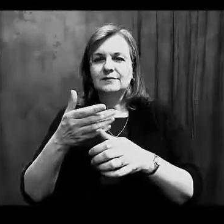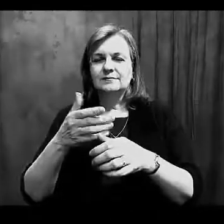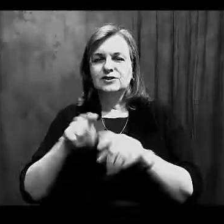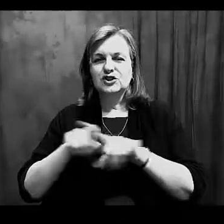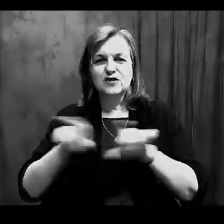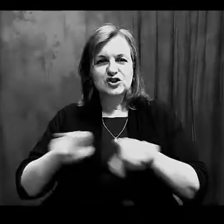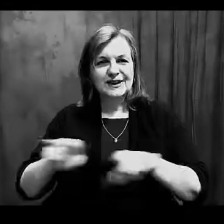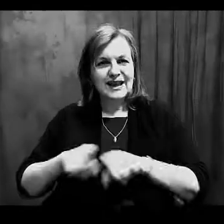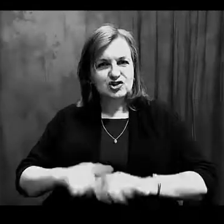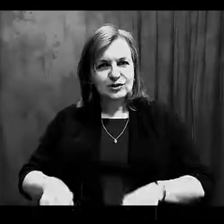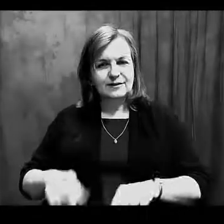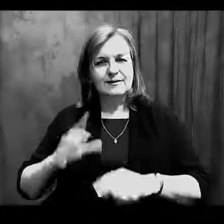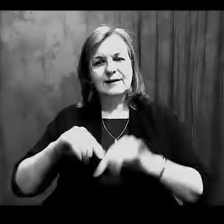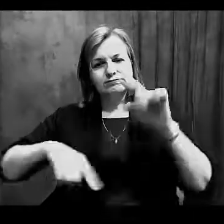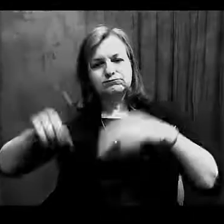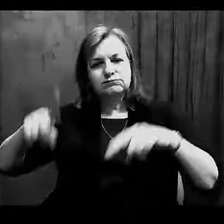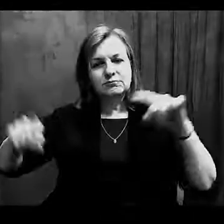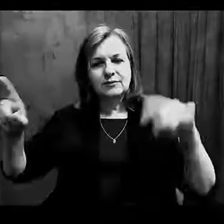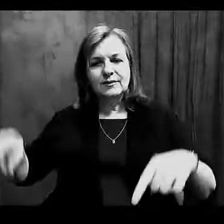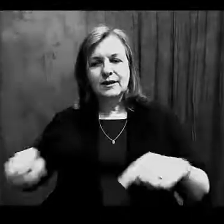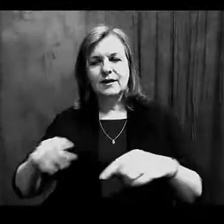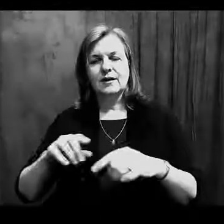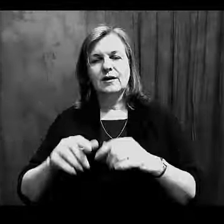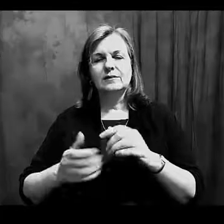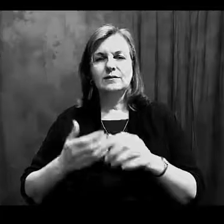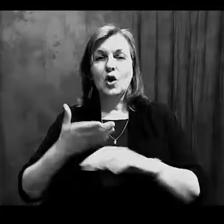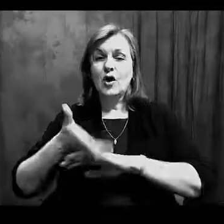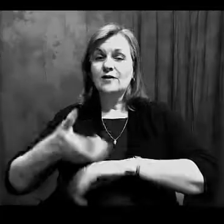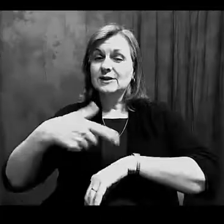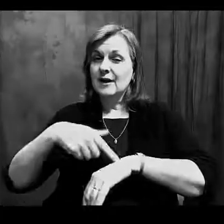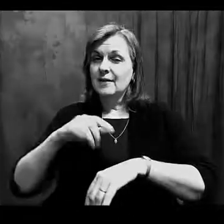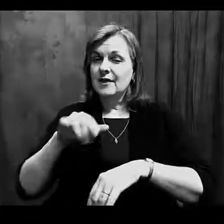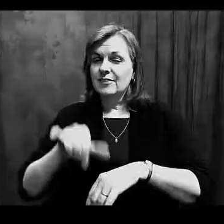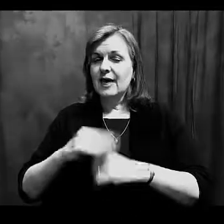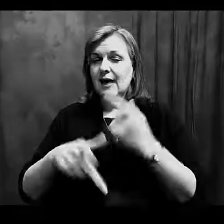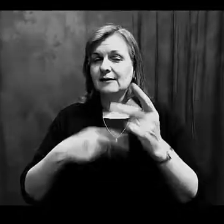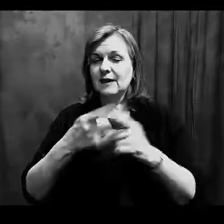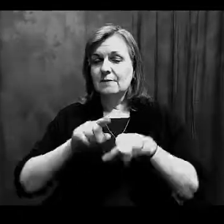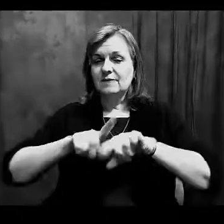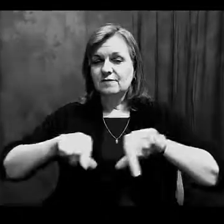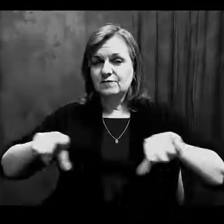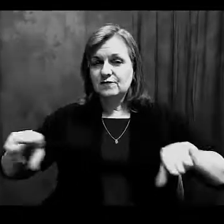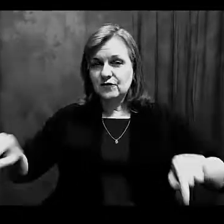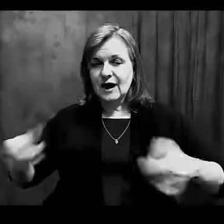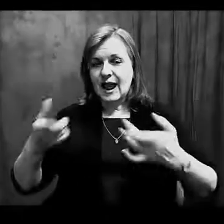and over time we typically only see these events occur